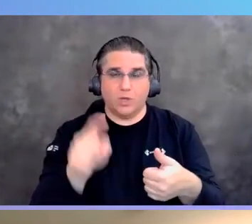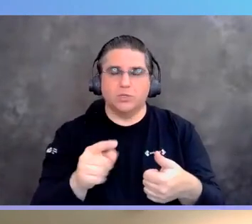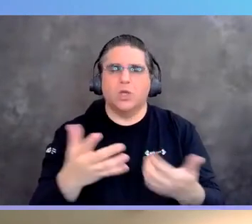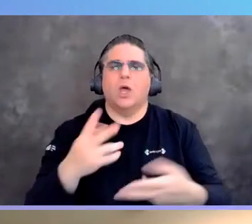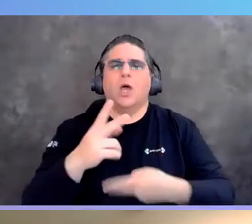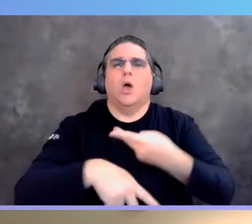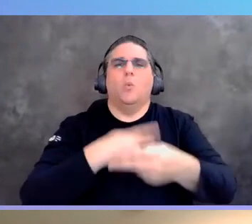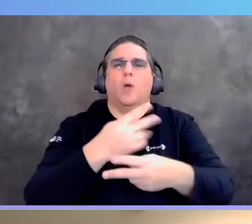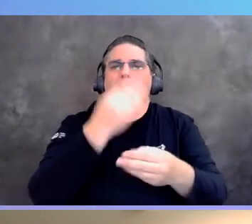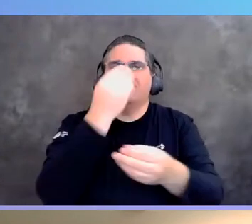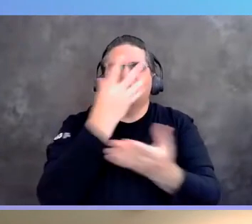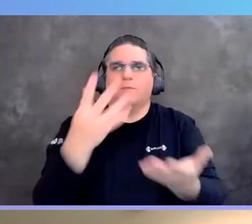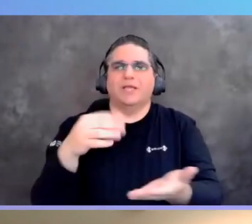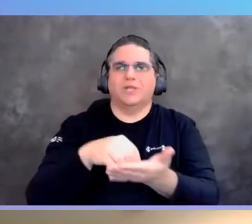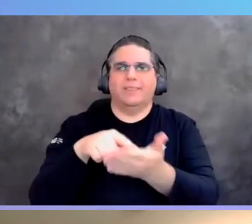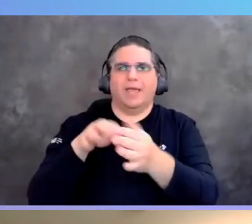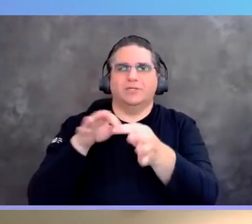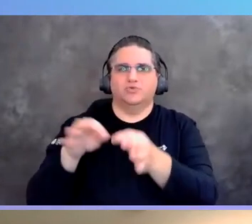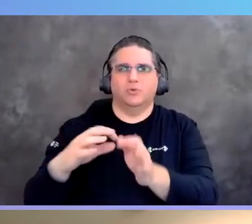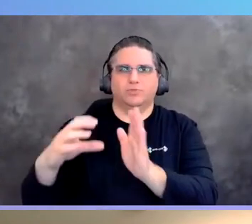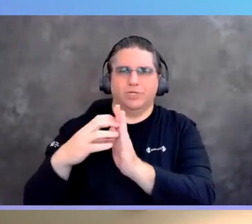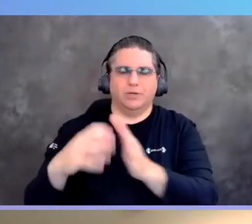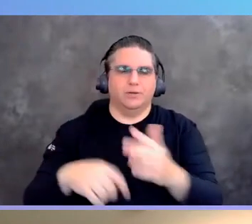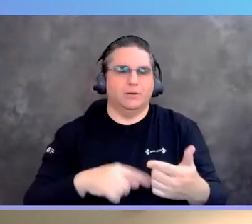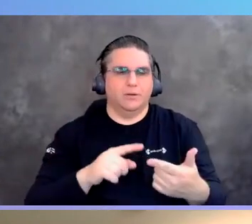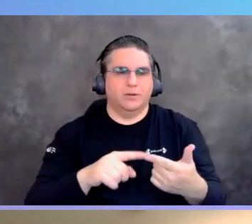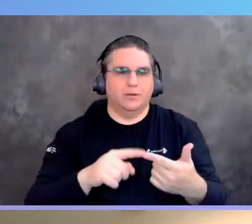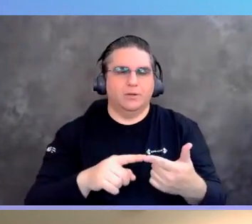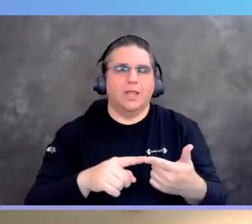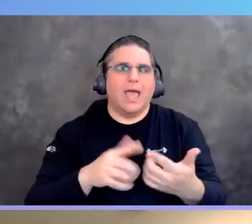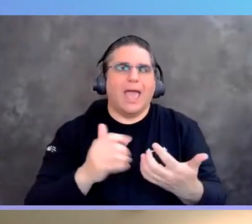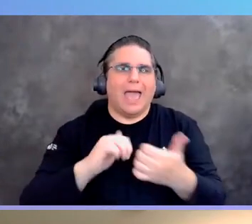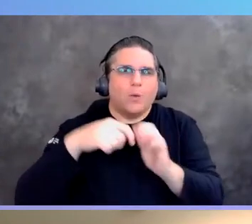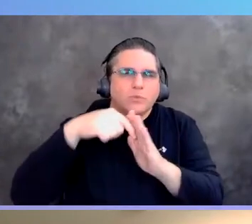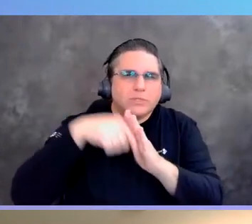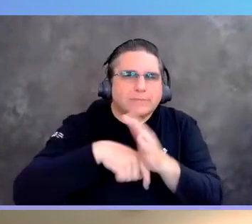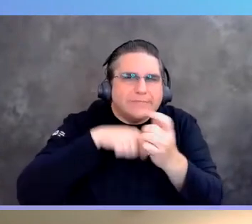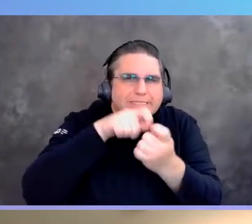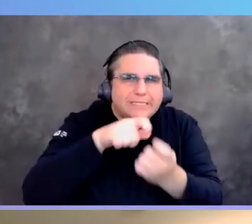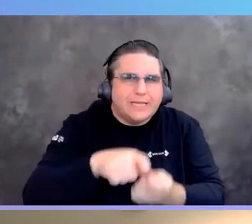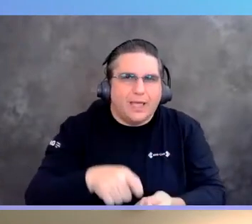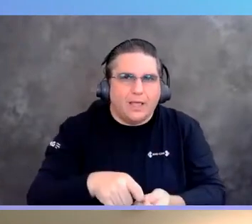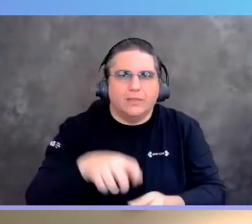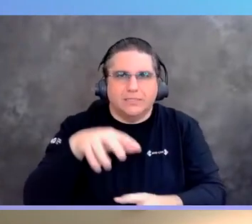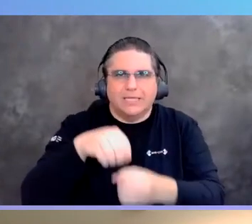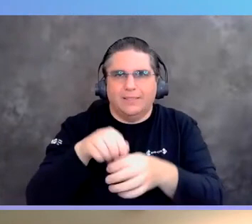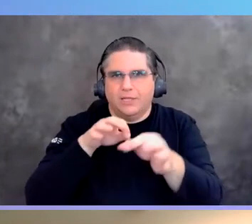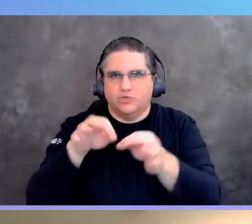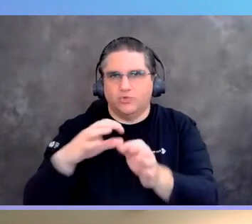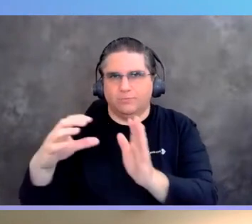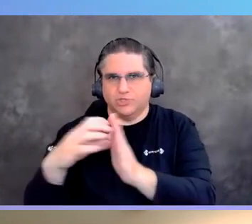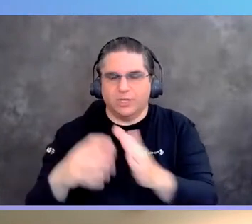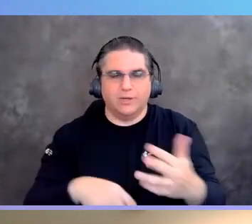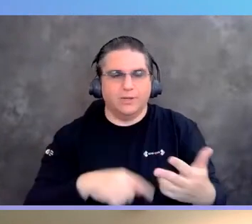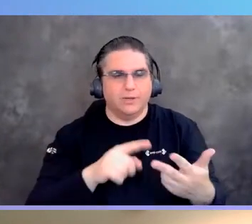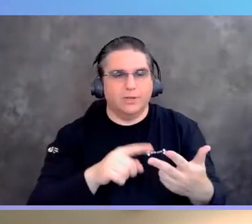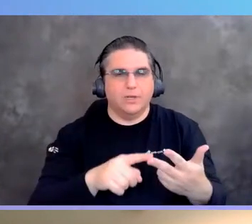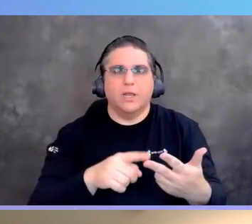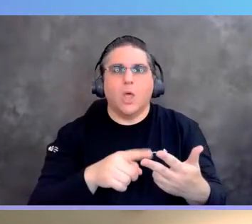level of detail should be used in the description? What what order should the content be described in? How should the